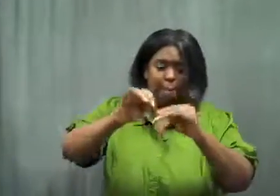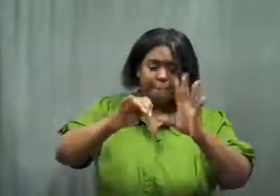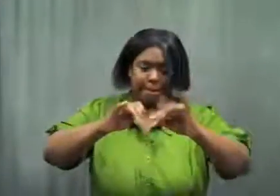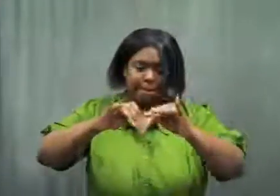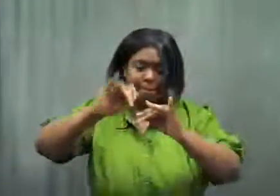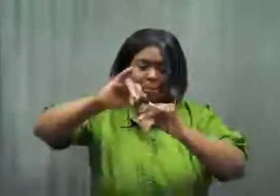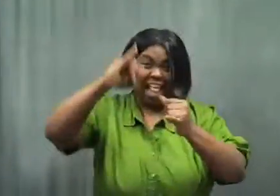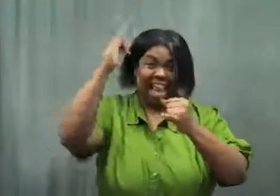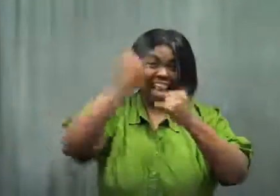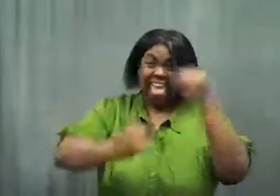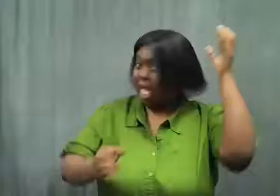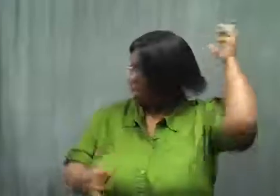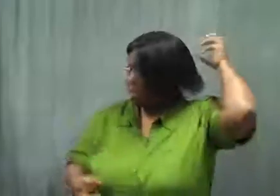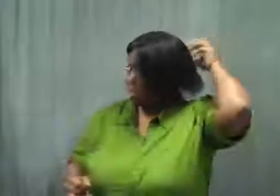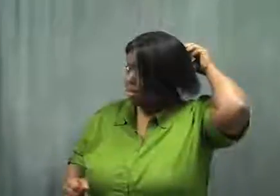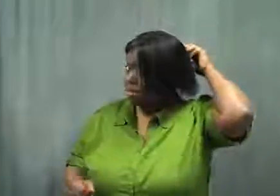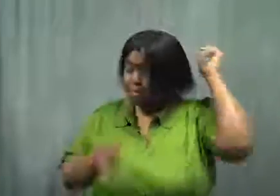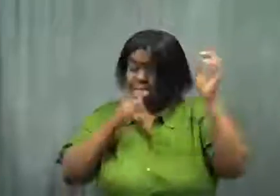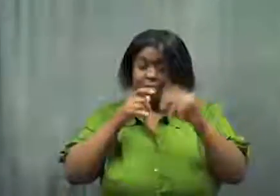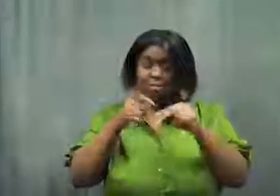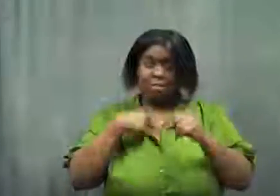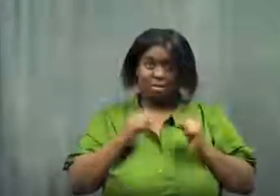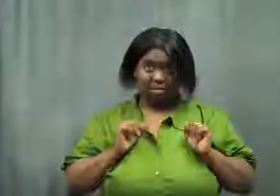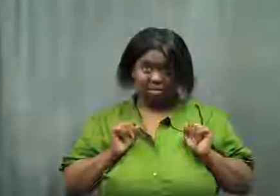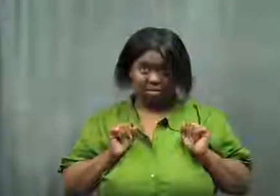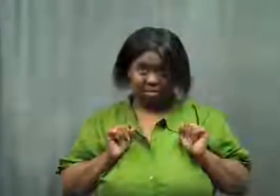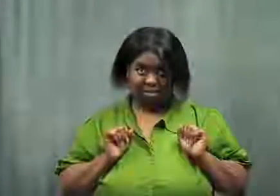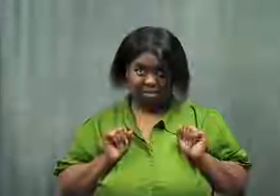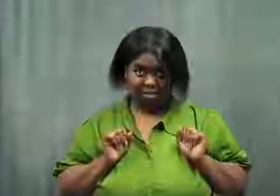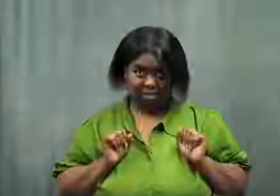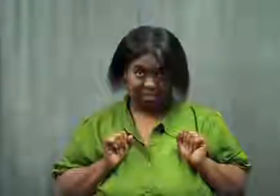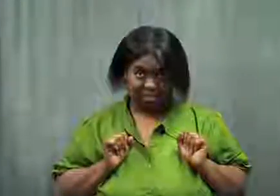she was working on the last part in the back of my head. I was leaning forward away from the comb.